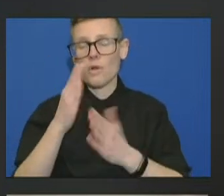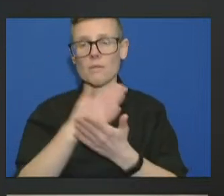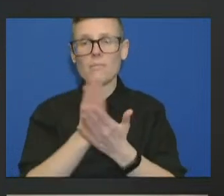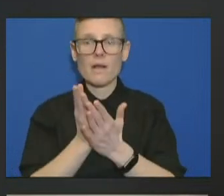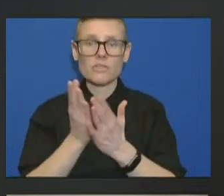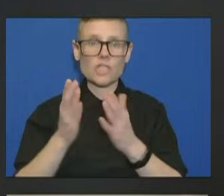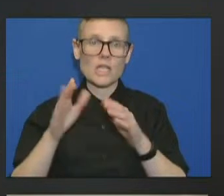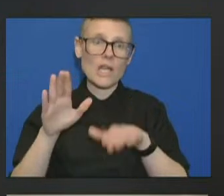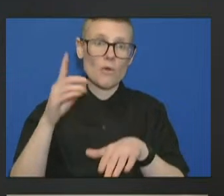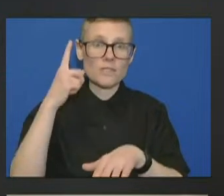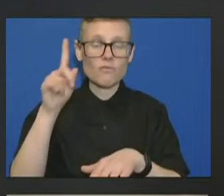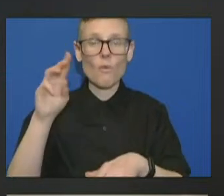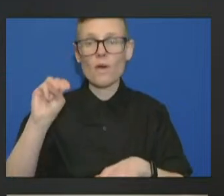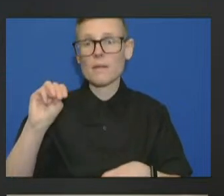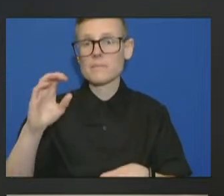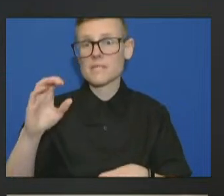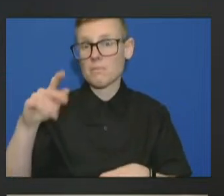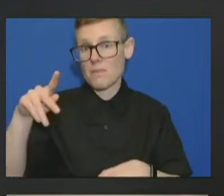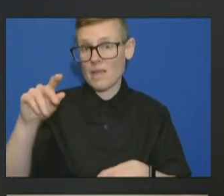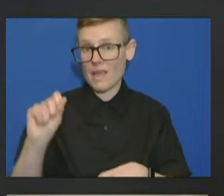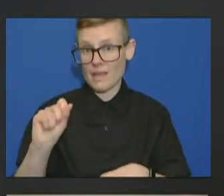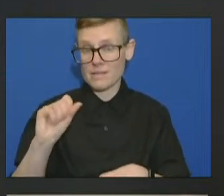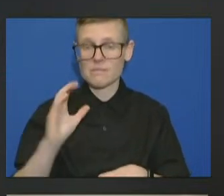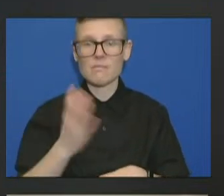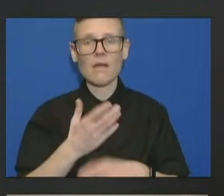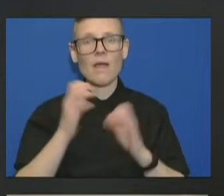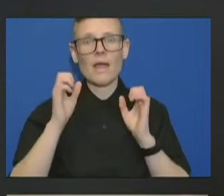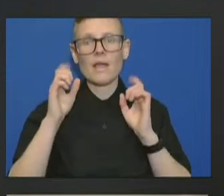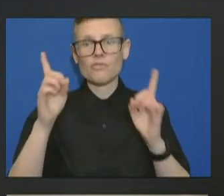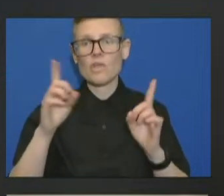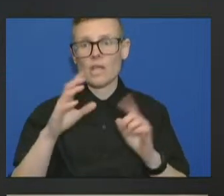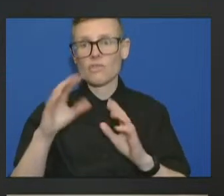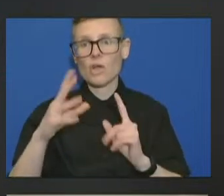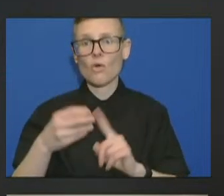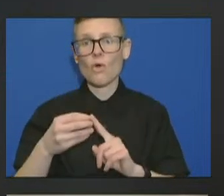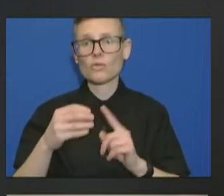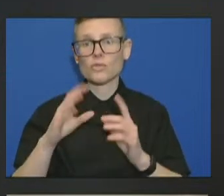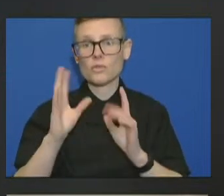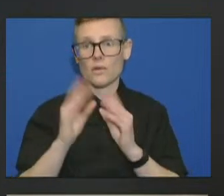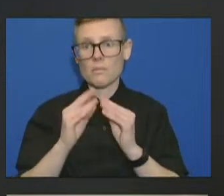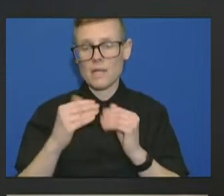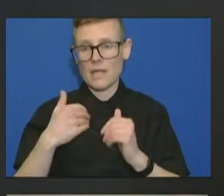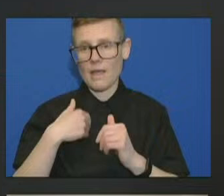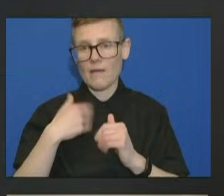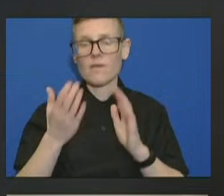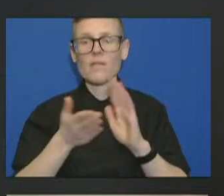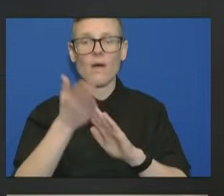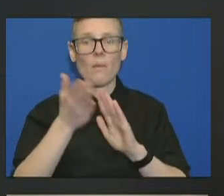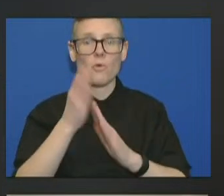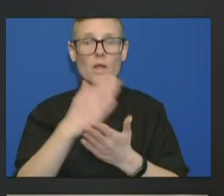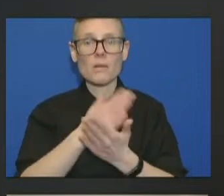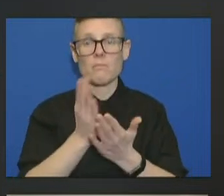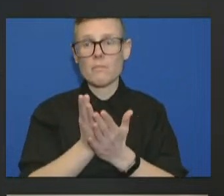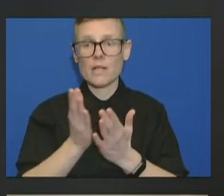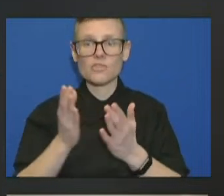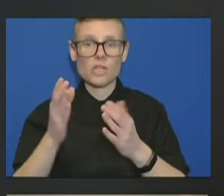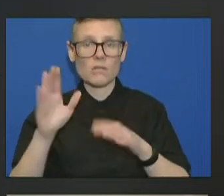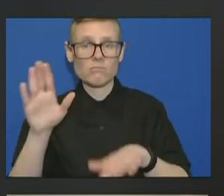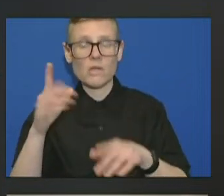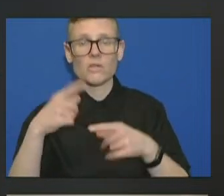in March and then in April, there are operating budget hearings for M.c.p.s. The